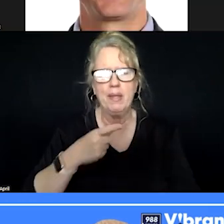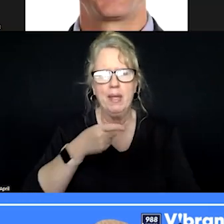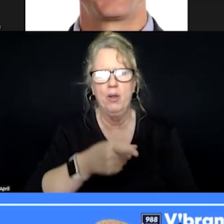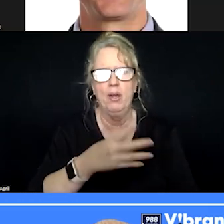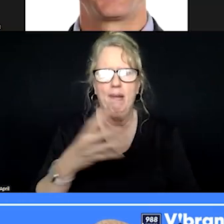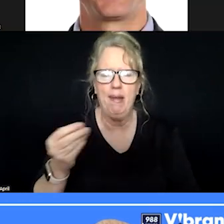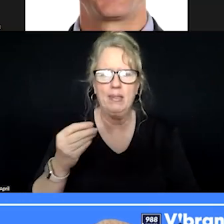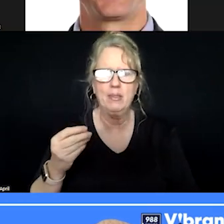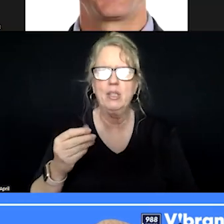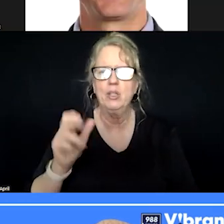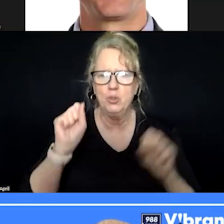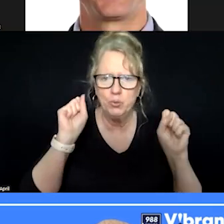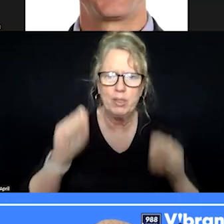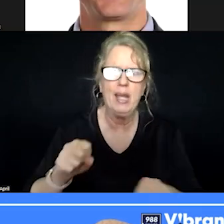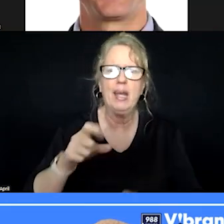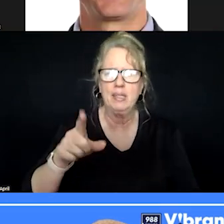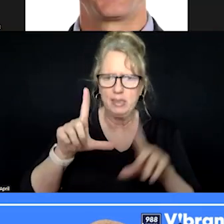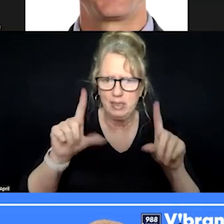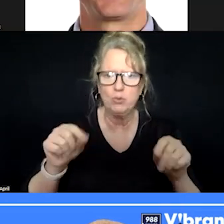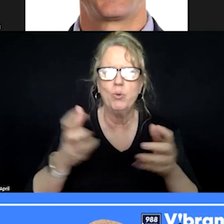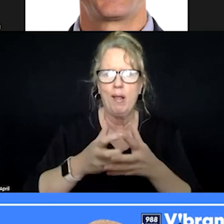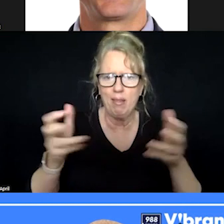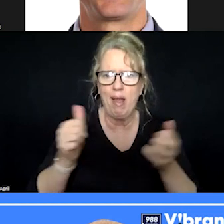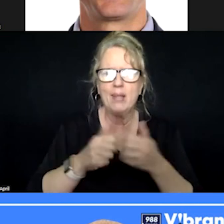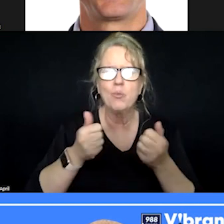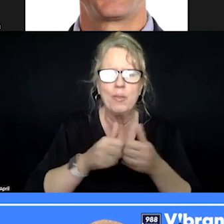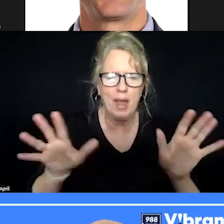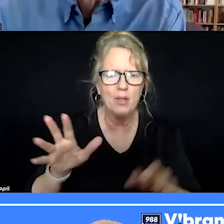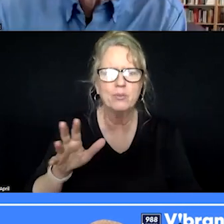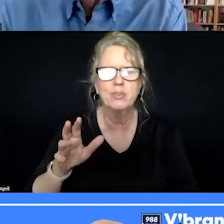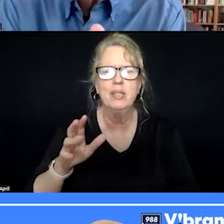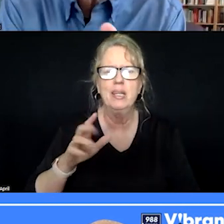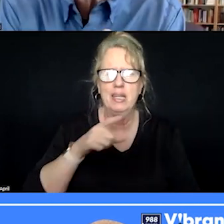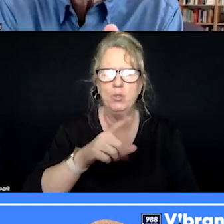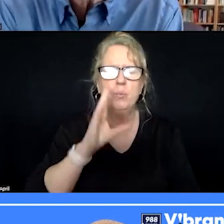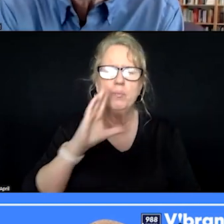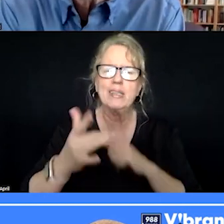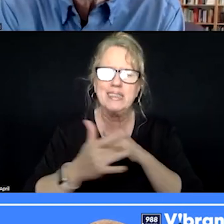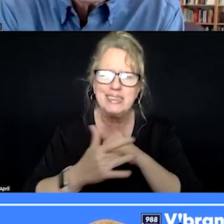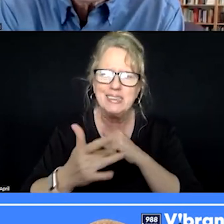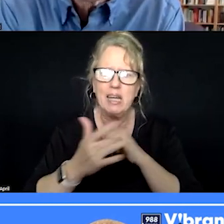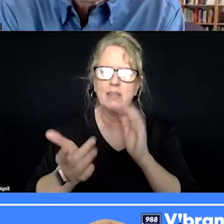THERE, YOU CAN DO A LOT WITHOUT ACTUALLY BEING TECHNOLOGY TRAINED